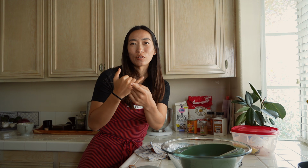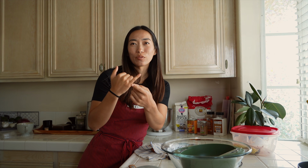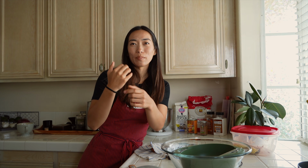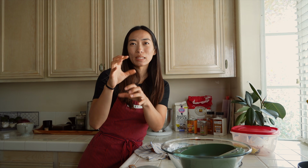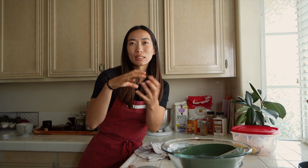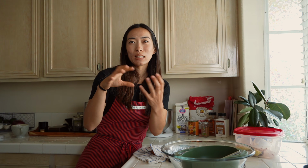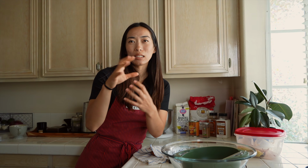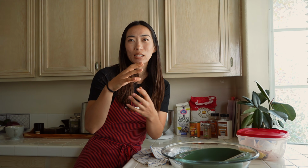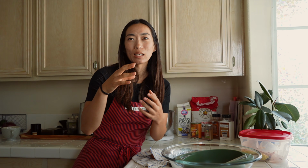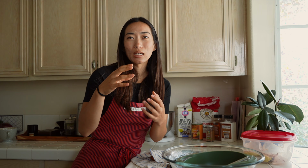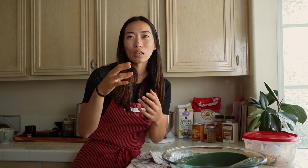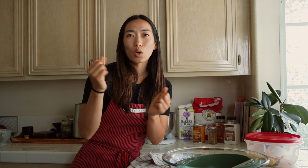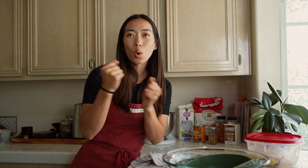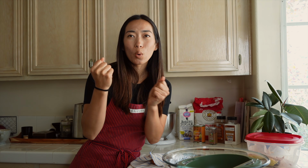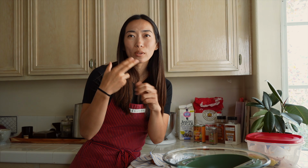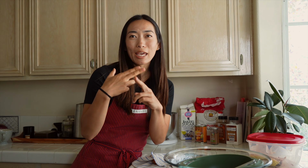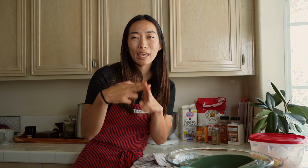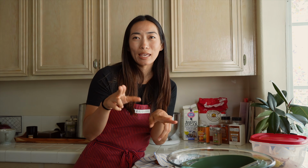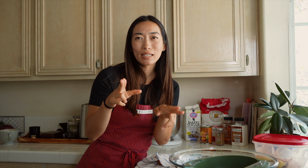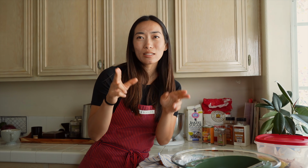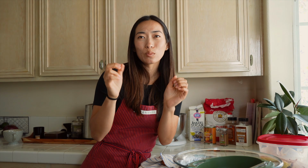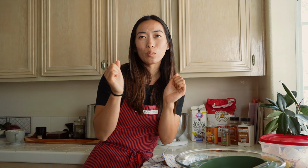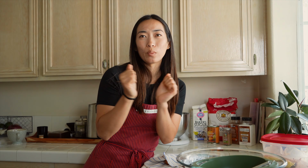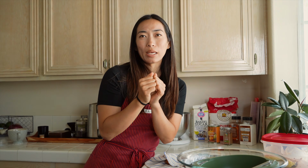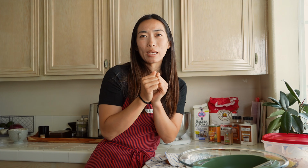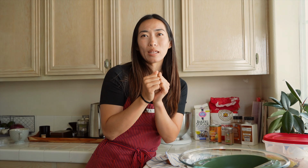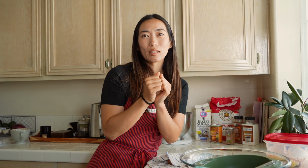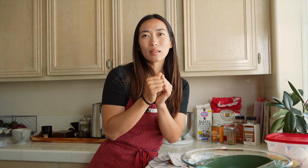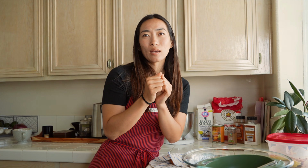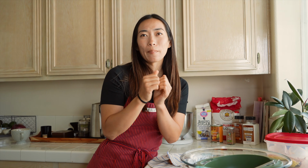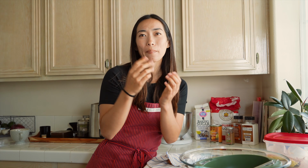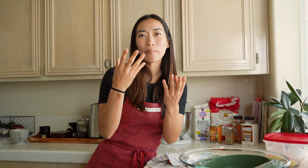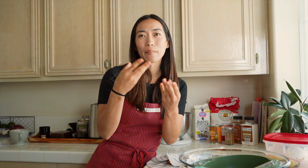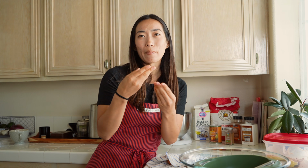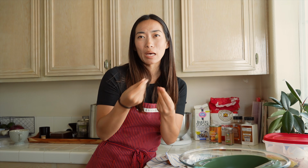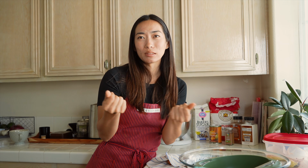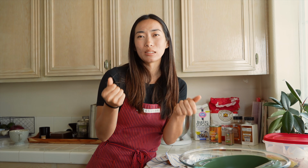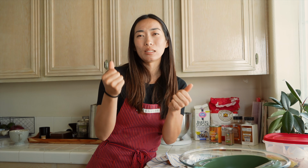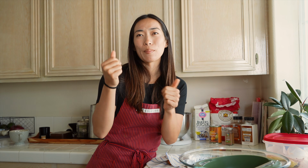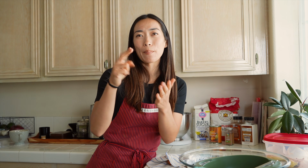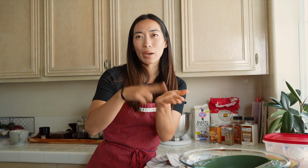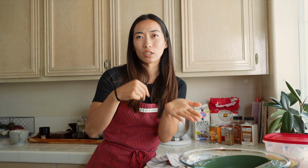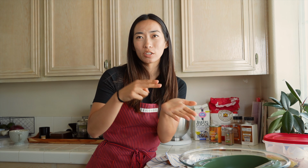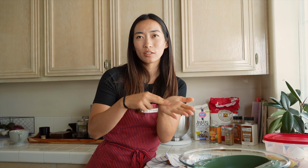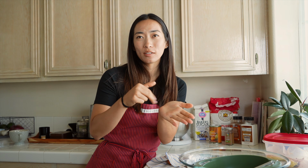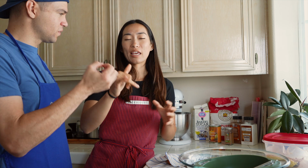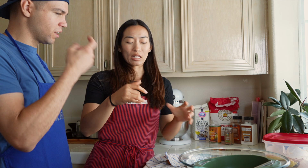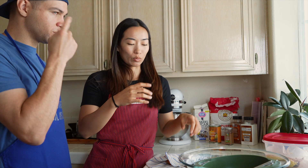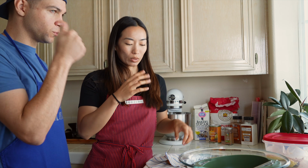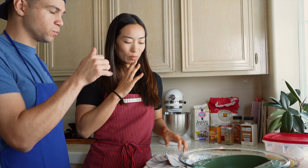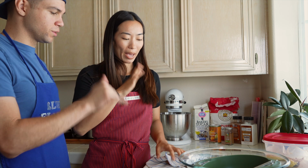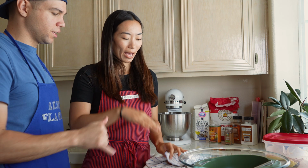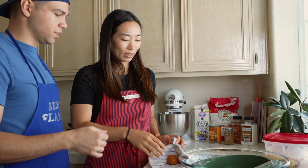mixing cold eggs with melted butter and it was bad